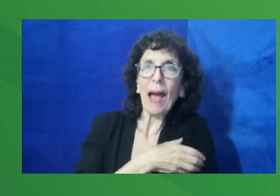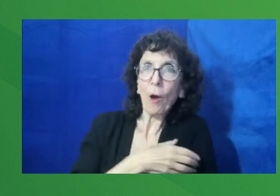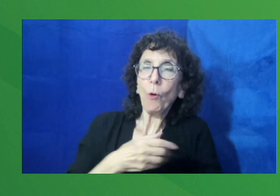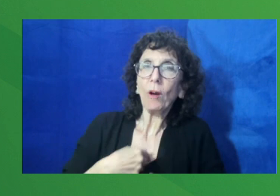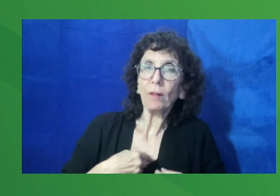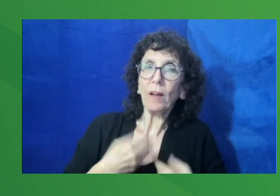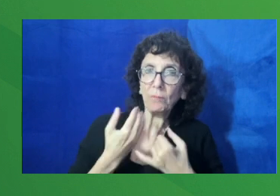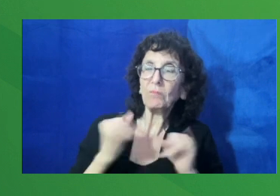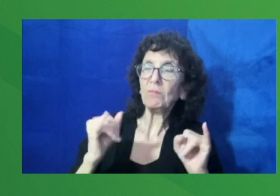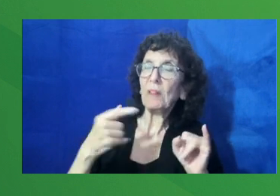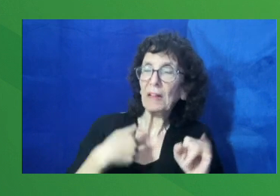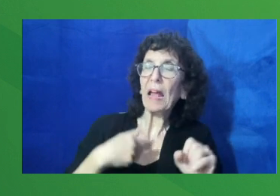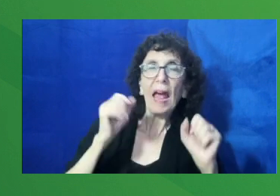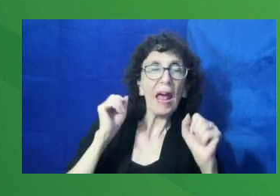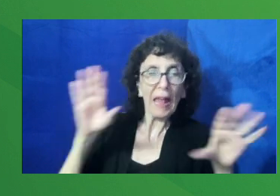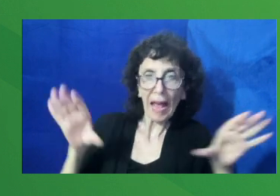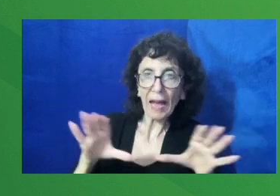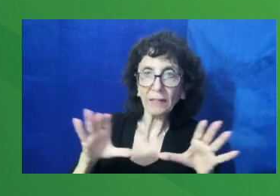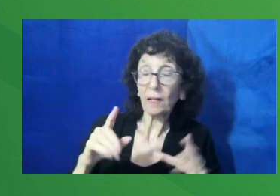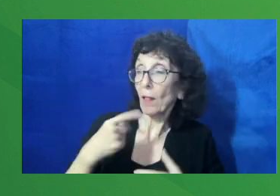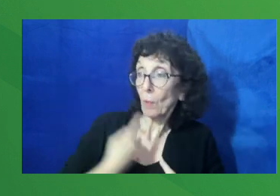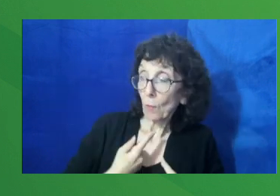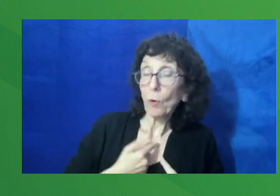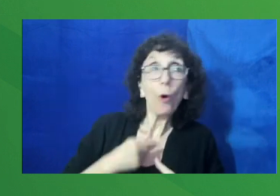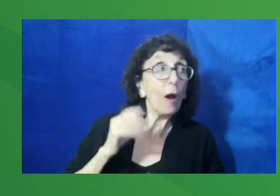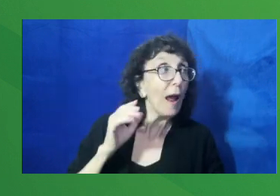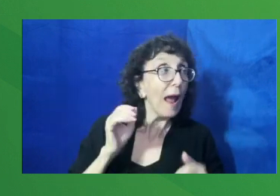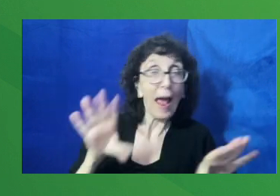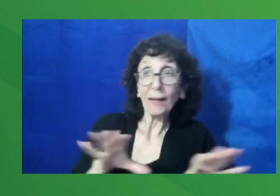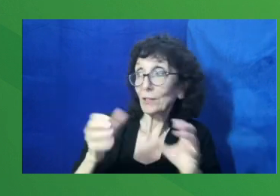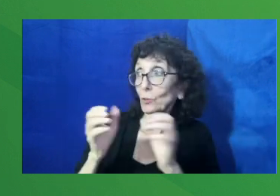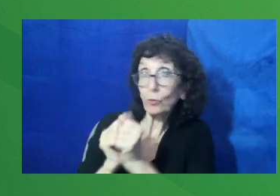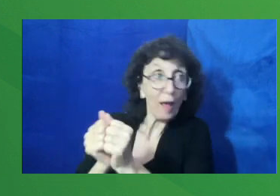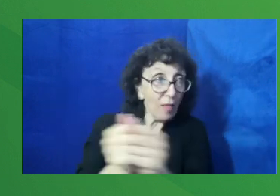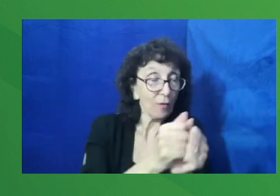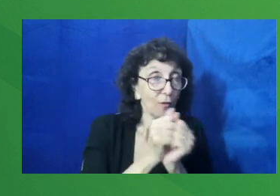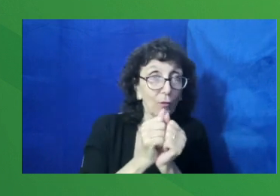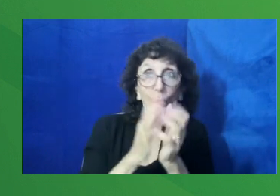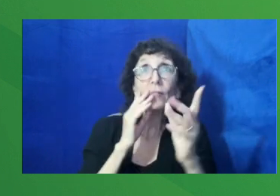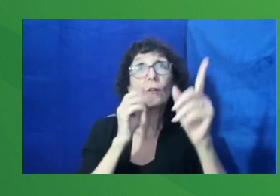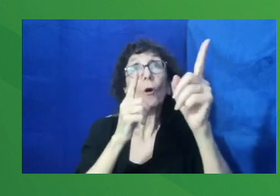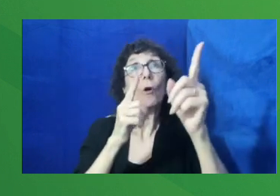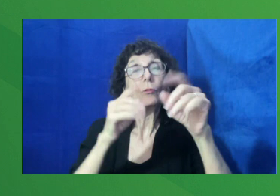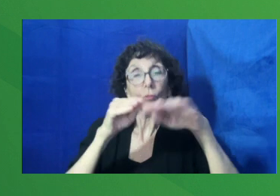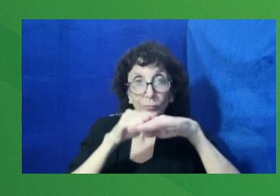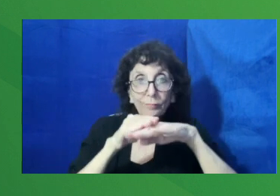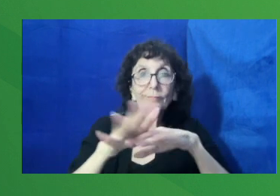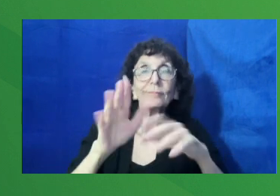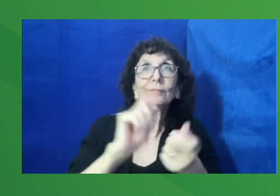collectively. You're hoping to be able to bring about change. Next slide, please. So,